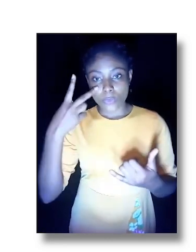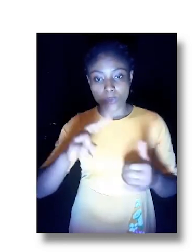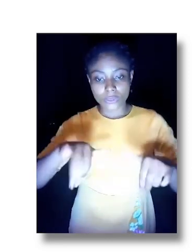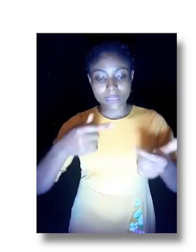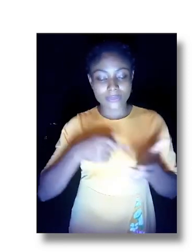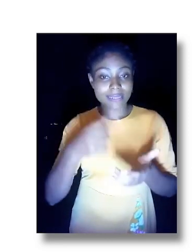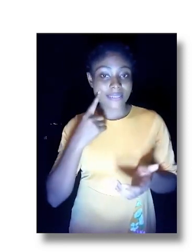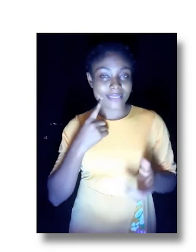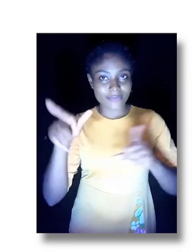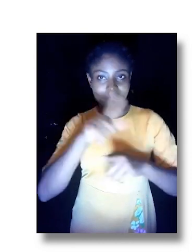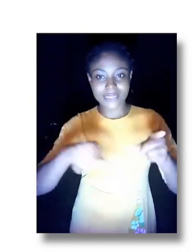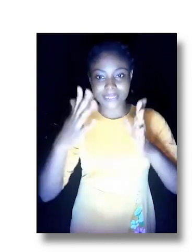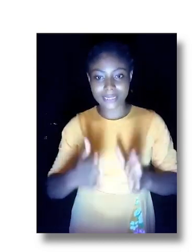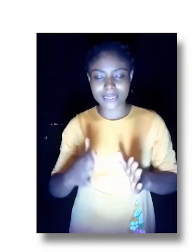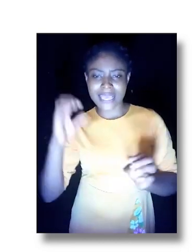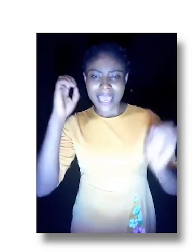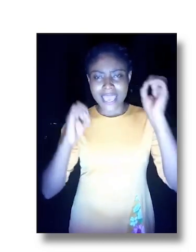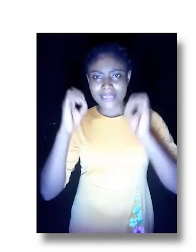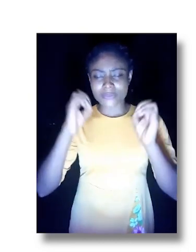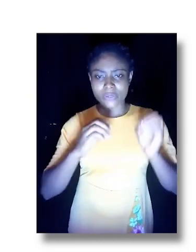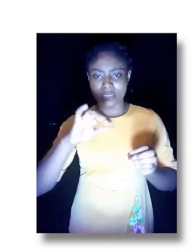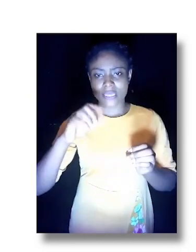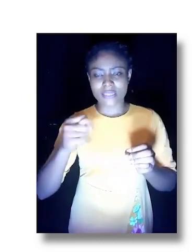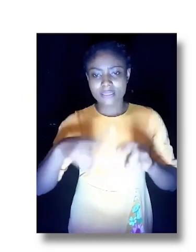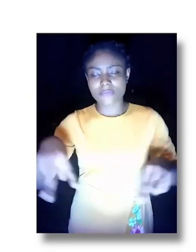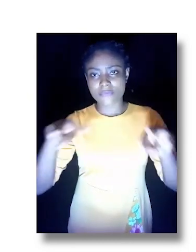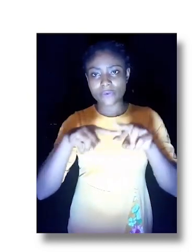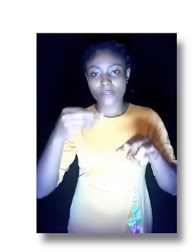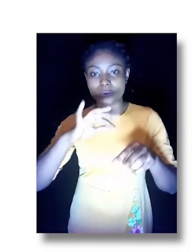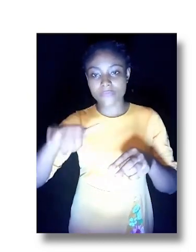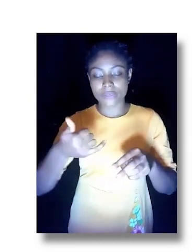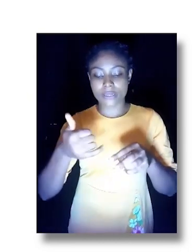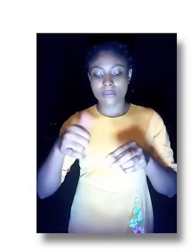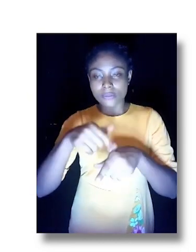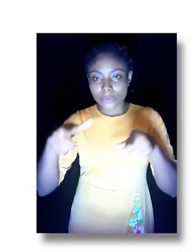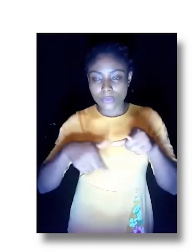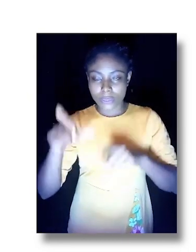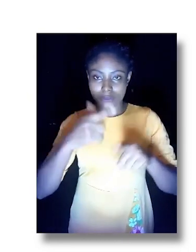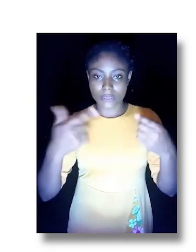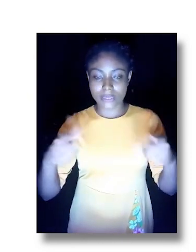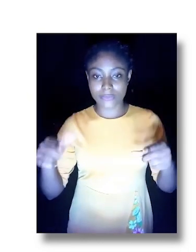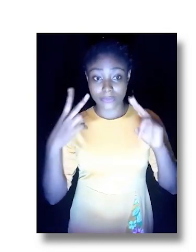languages Watch how these Deaf signers expressed the